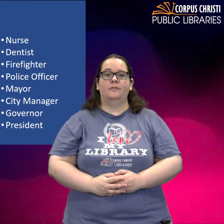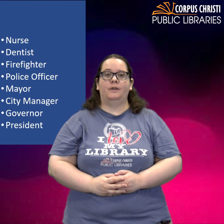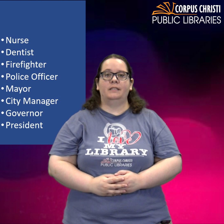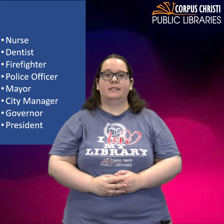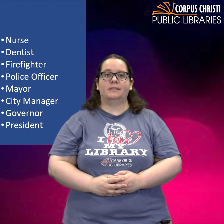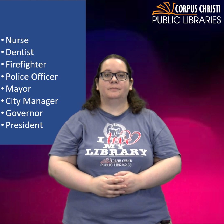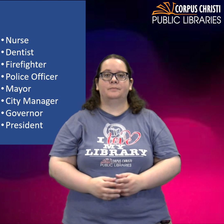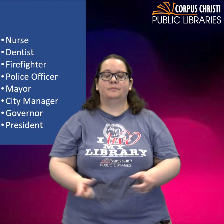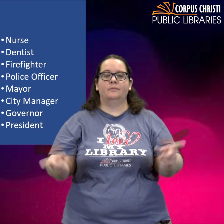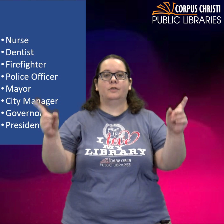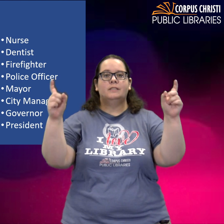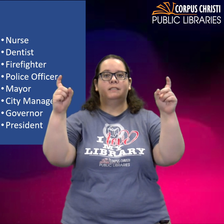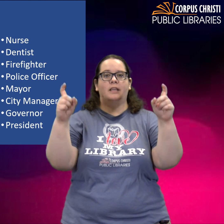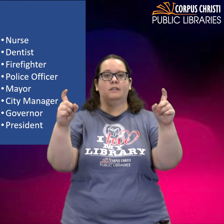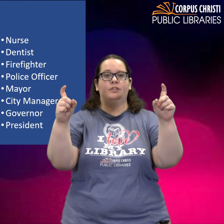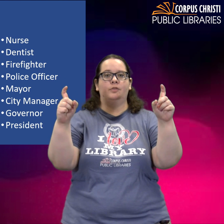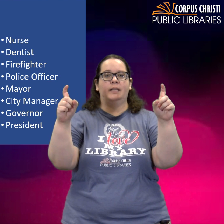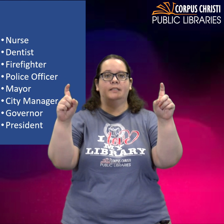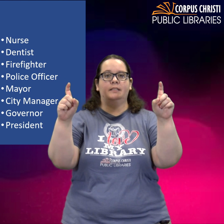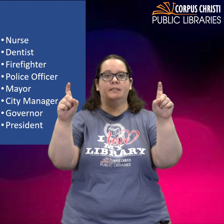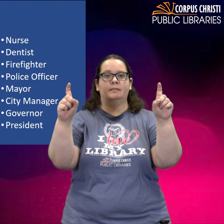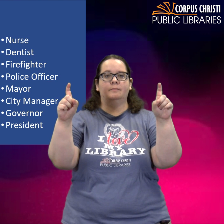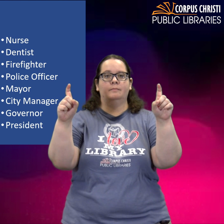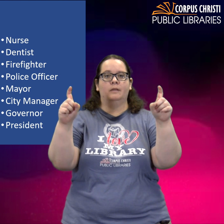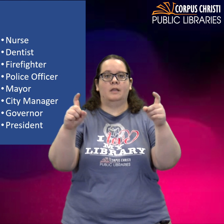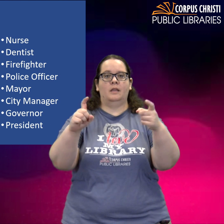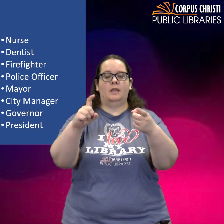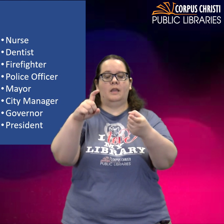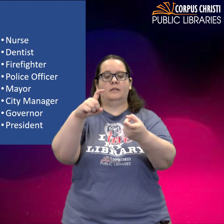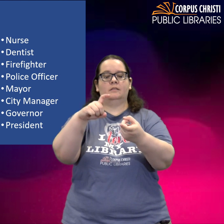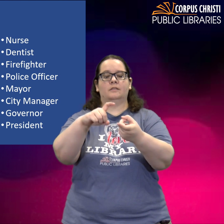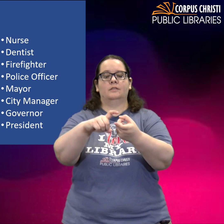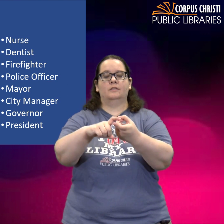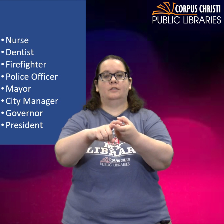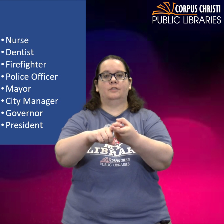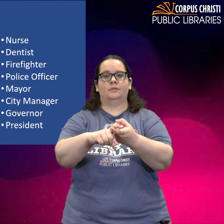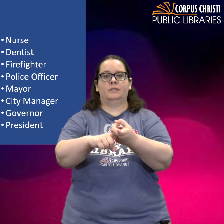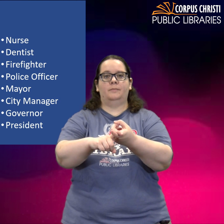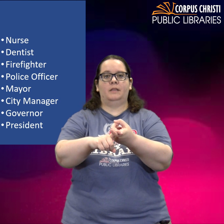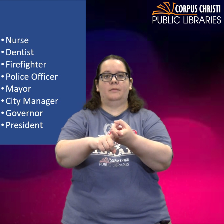Friends. We're going to take two X's and you're just going to meet them,